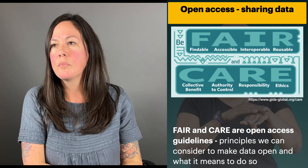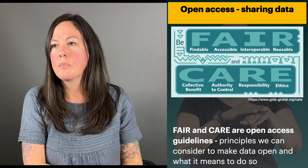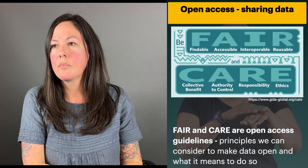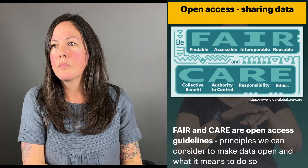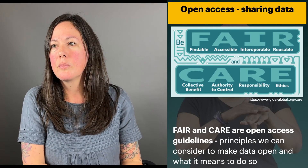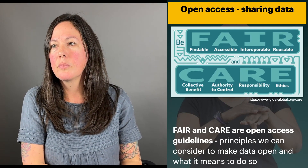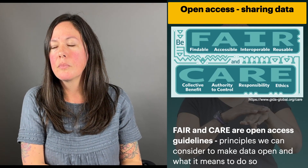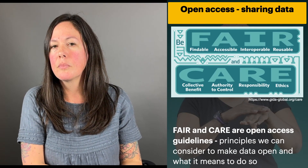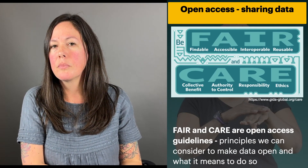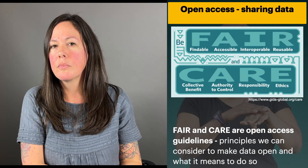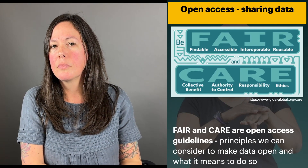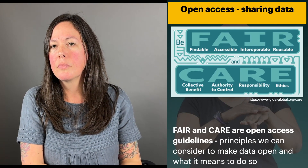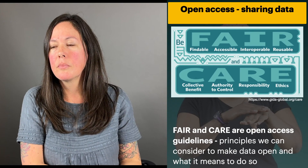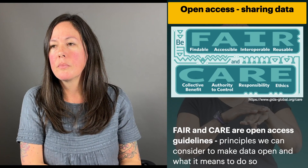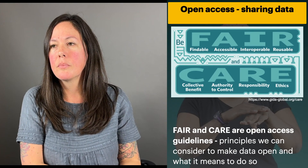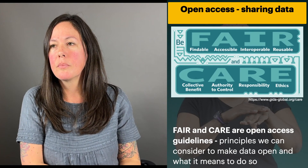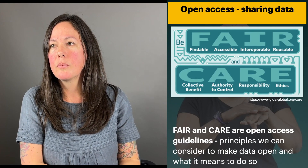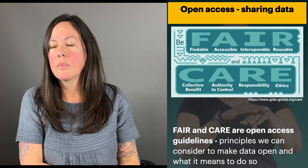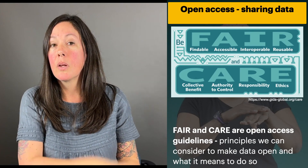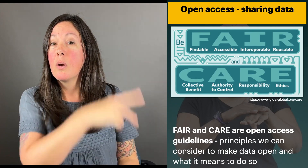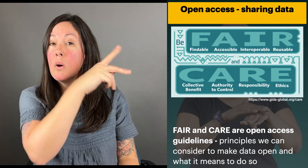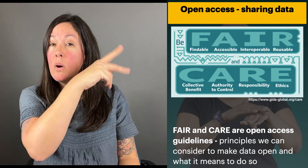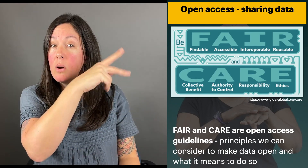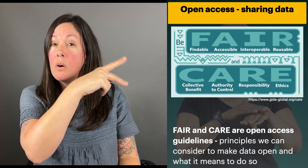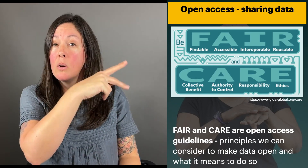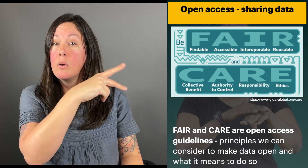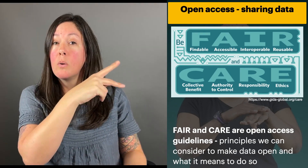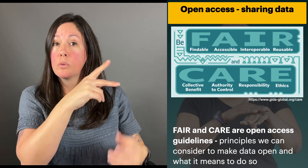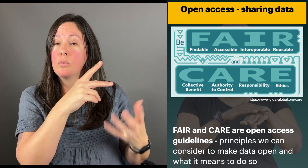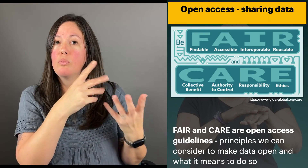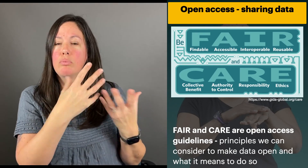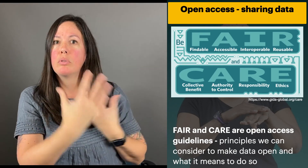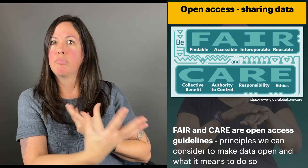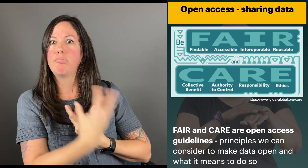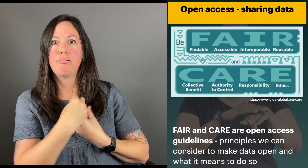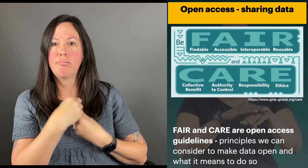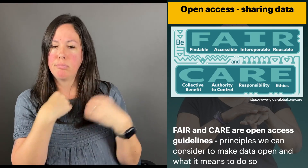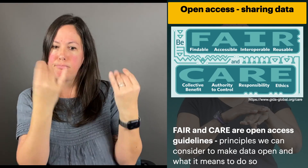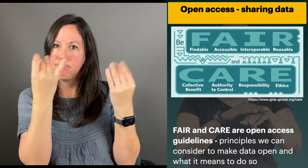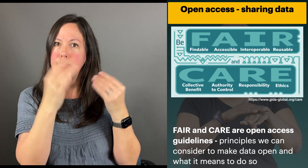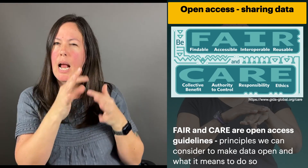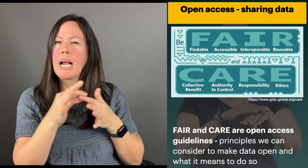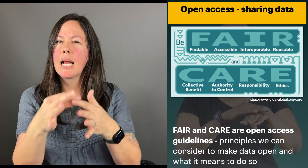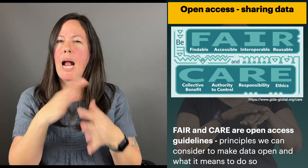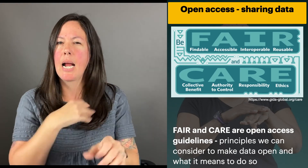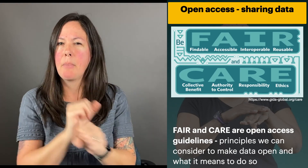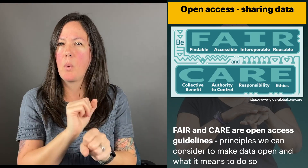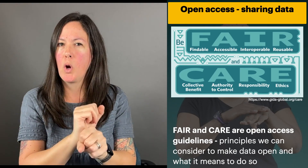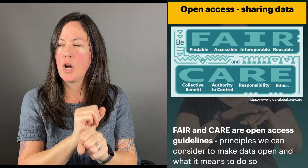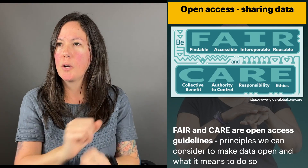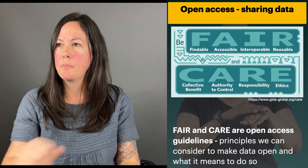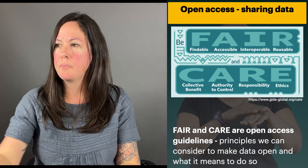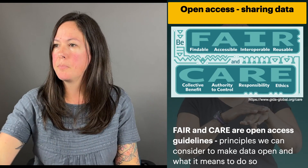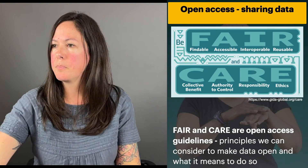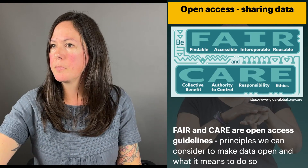ethics which is really important in terms of how we are taking care of the data that we're